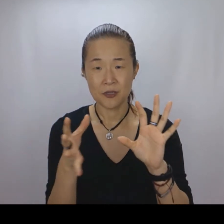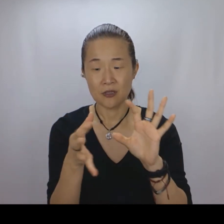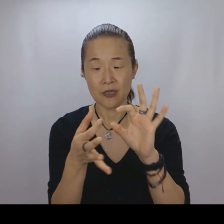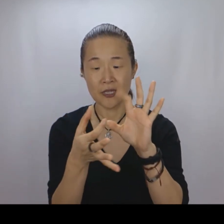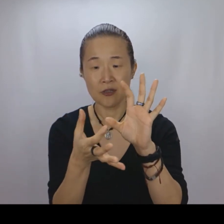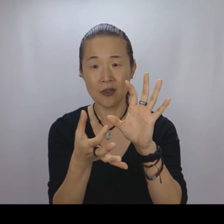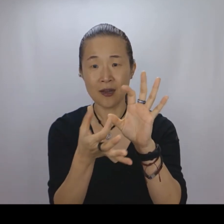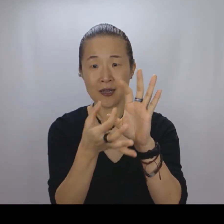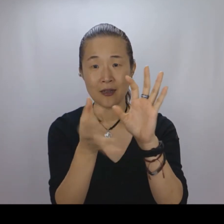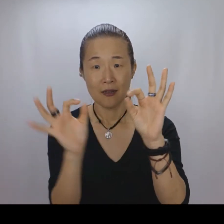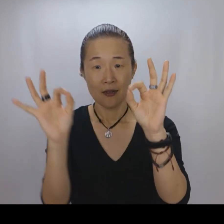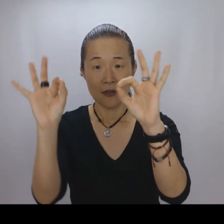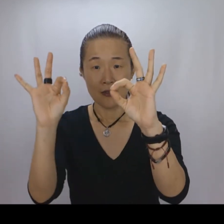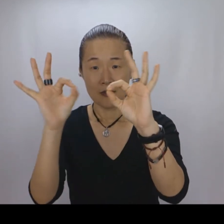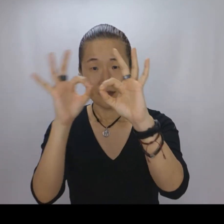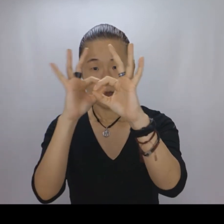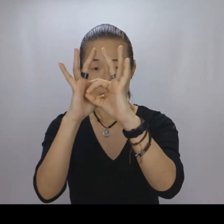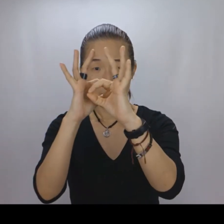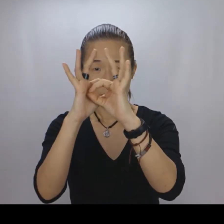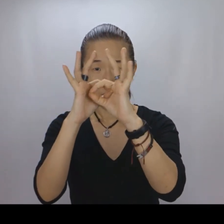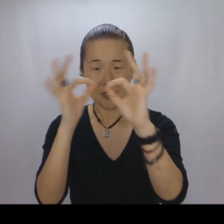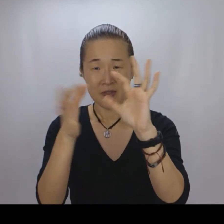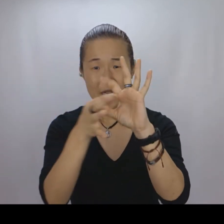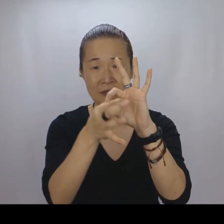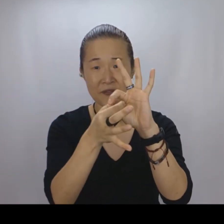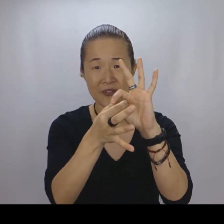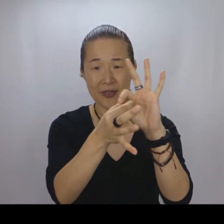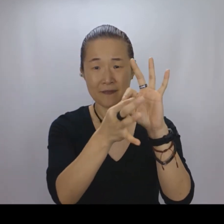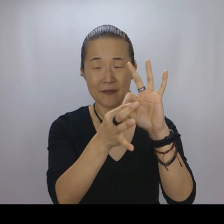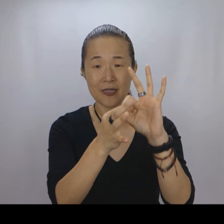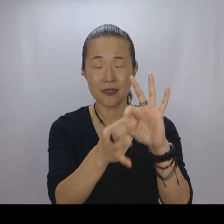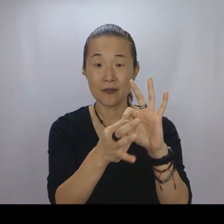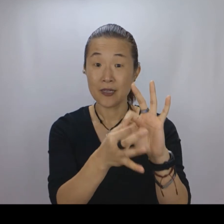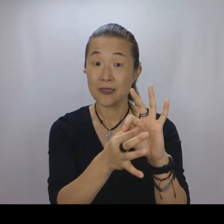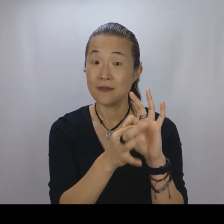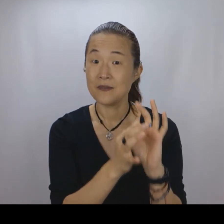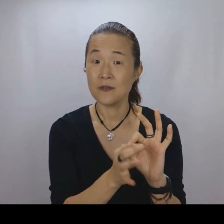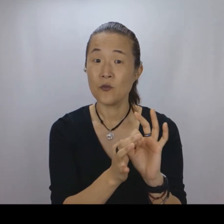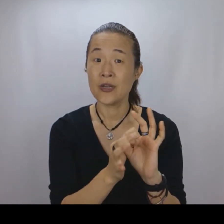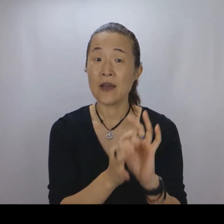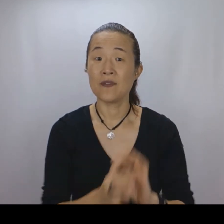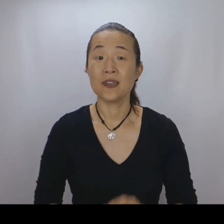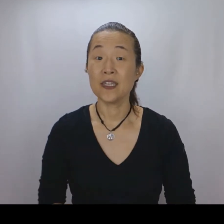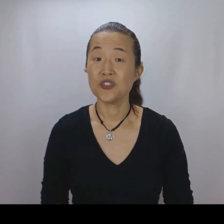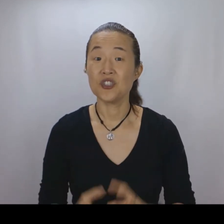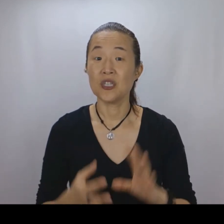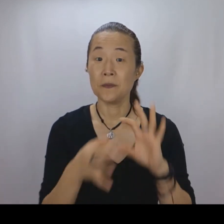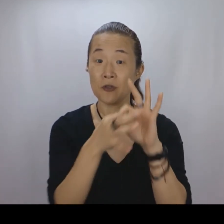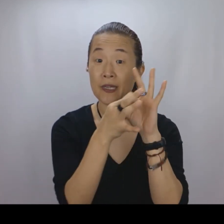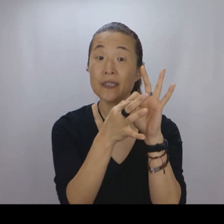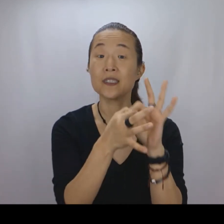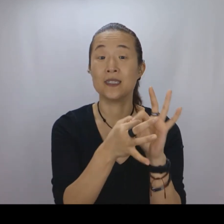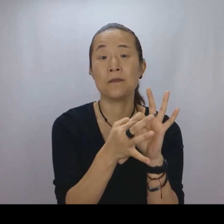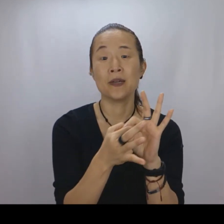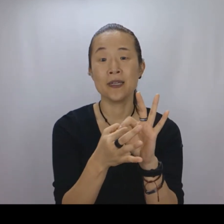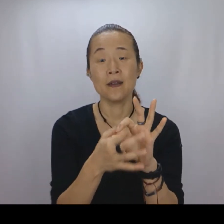but you're going to interlock the round parts of the "F's" because when you have a relationship, you're linked to somebody.